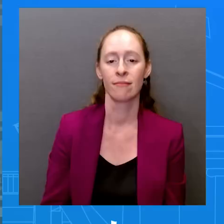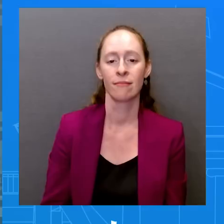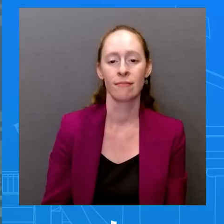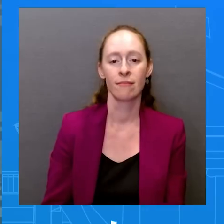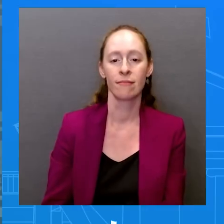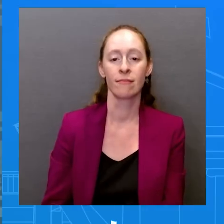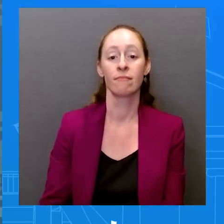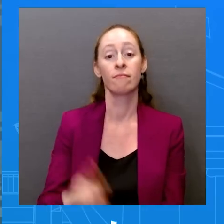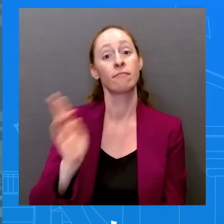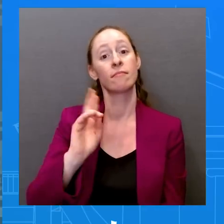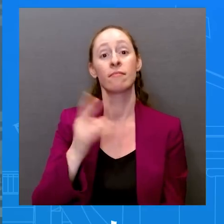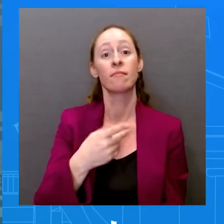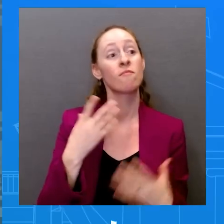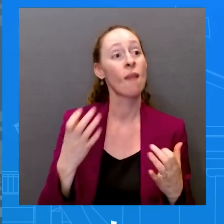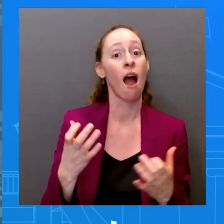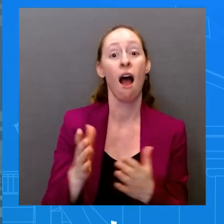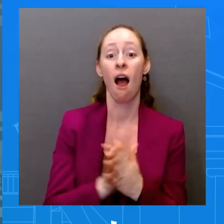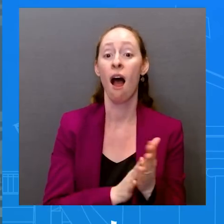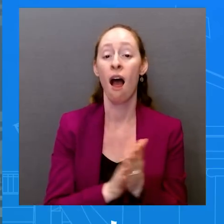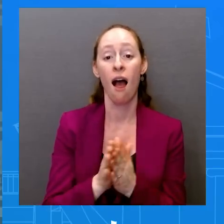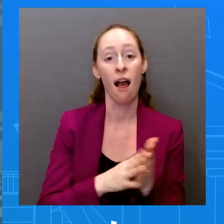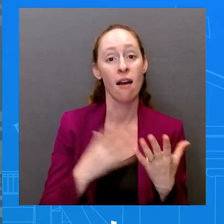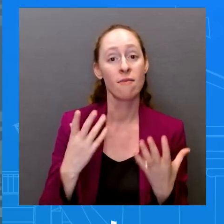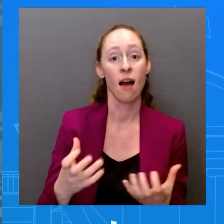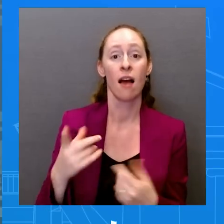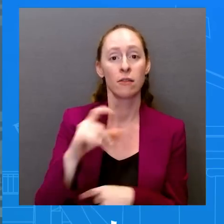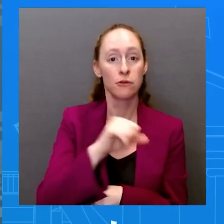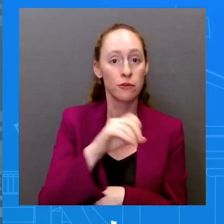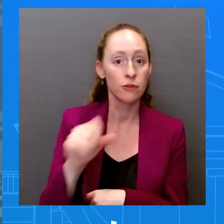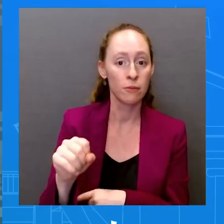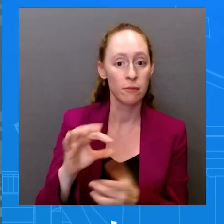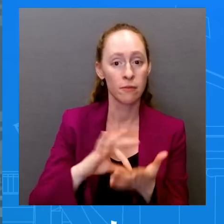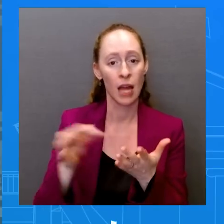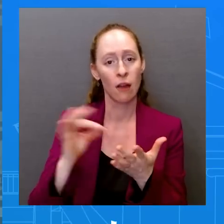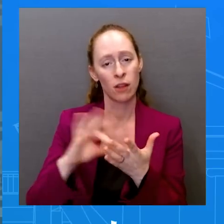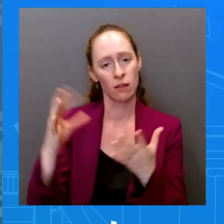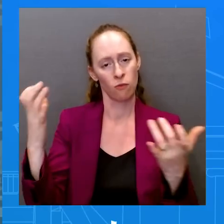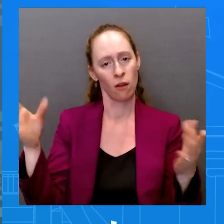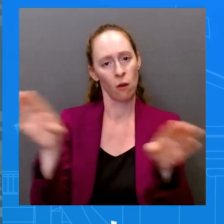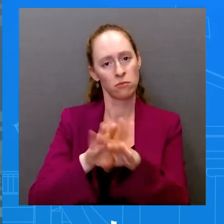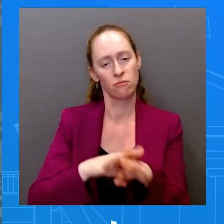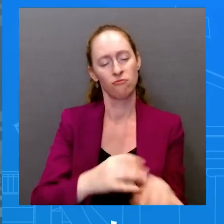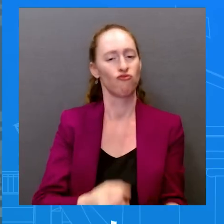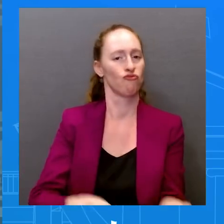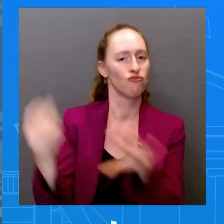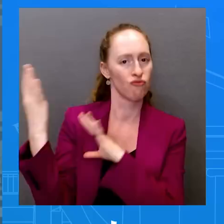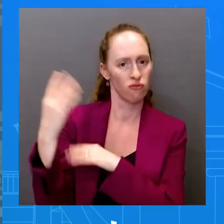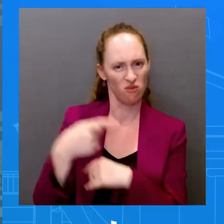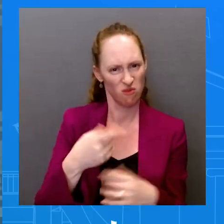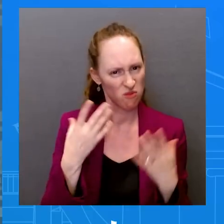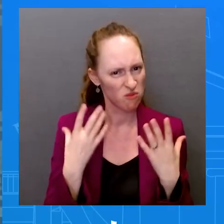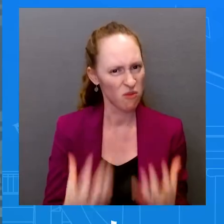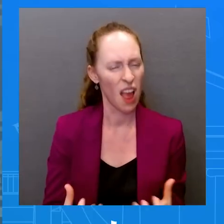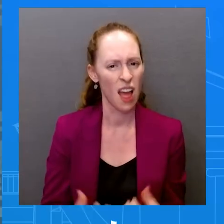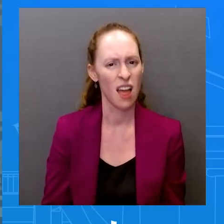on the chopping blocks. And so, the President is going to continue to be zero-focused on lowering costs for the American people, and that's what you've seen. I'm going to move on. (Cross-talk by reporters.)